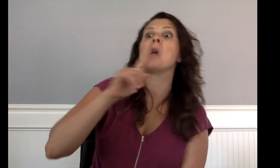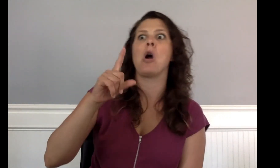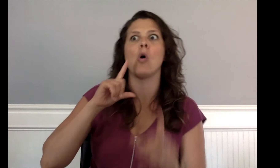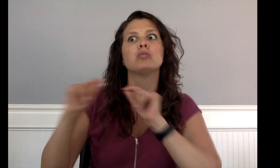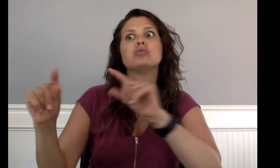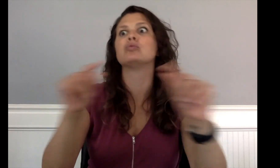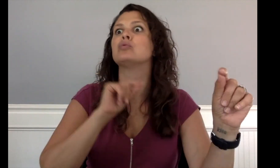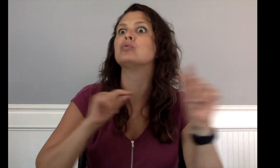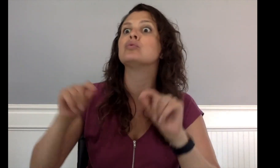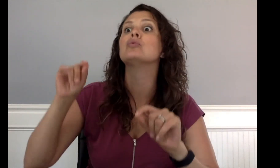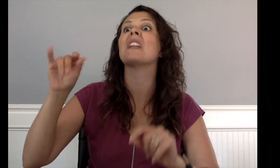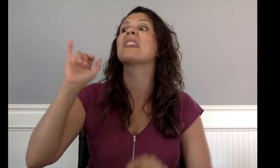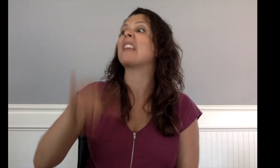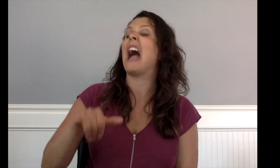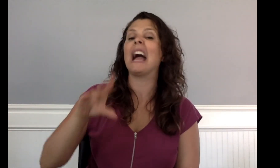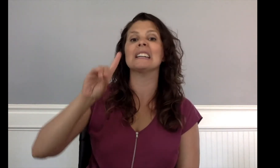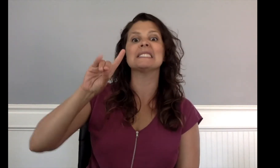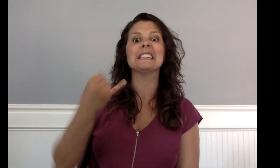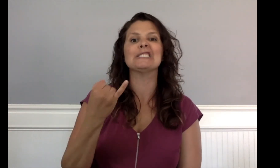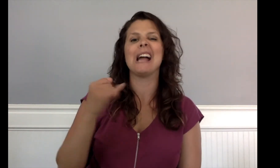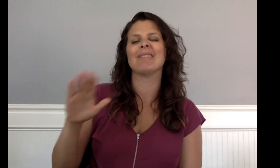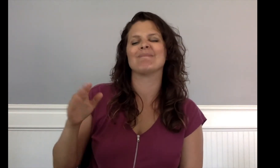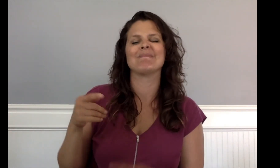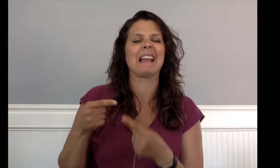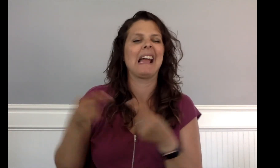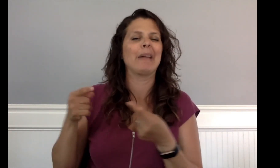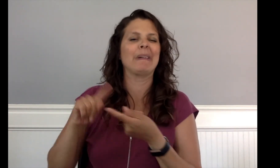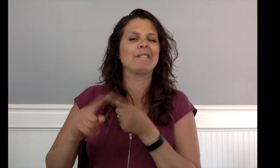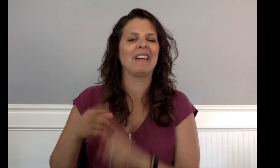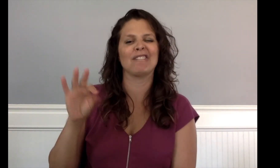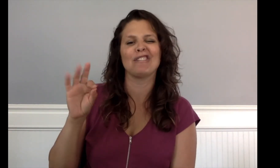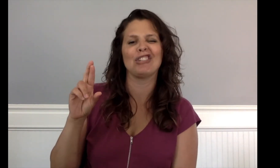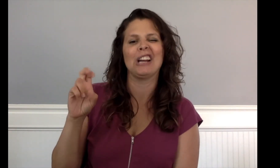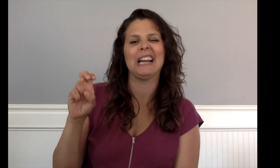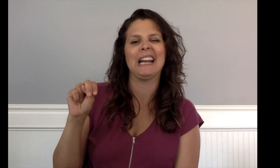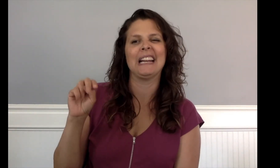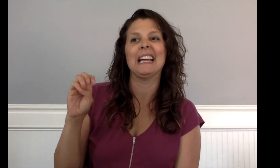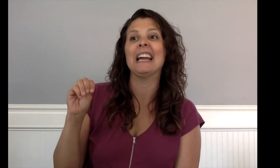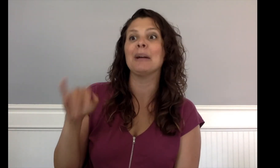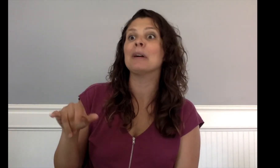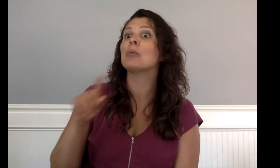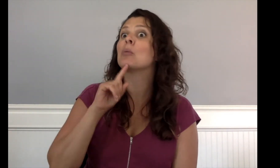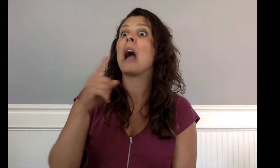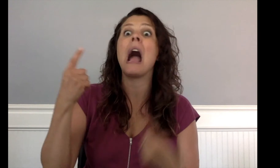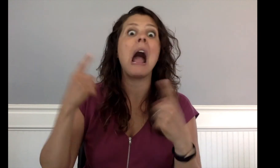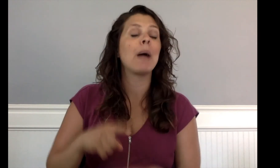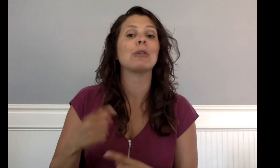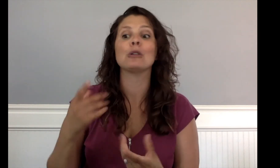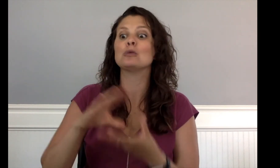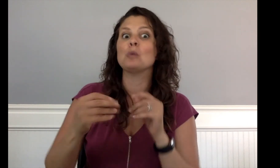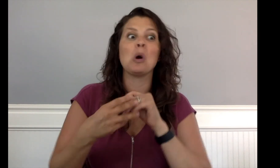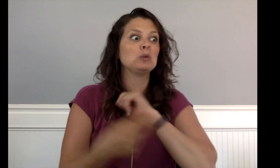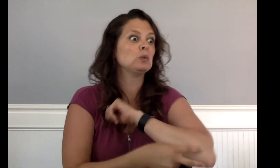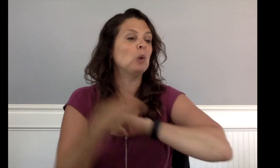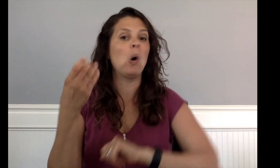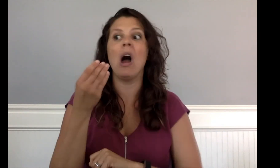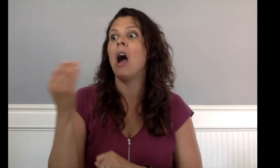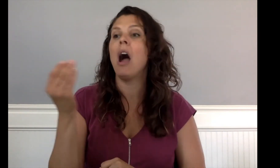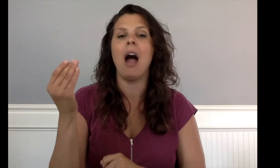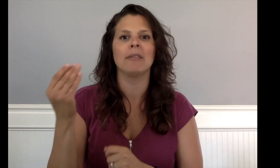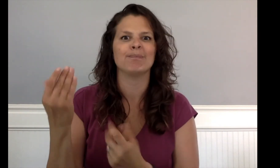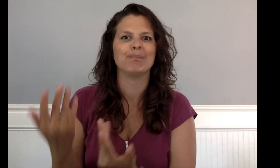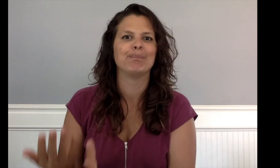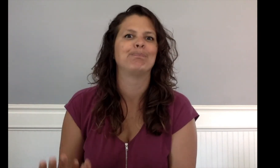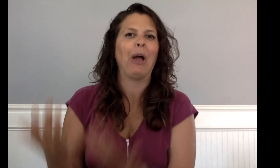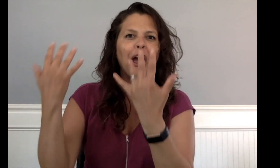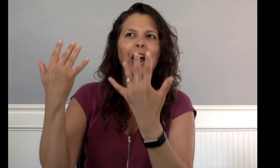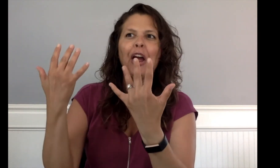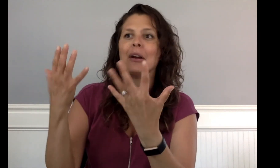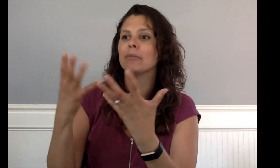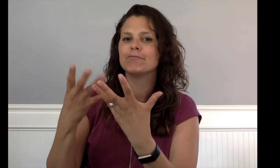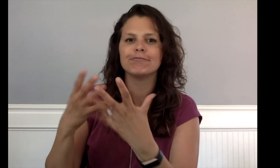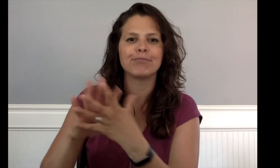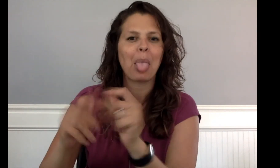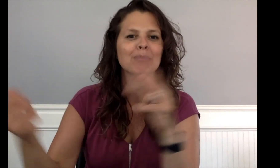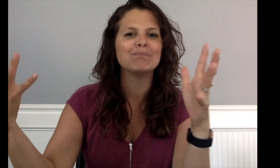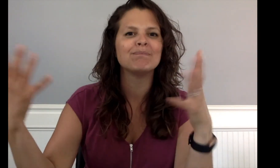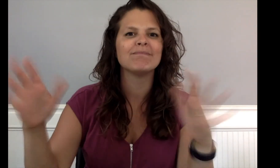“It was widely rumored that D.J.’s frenemy burned the